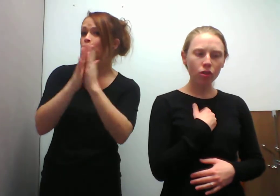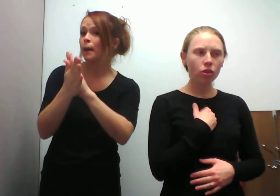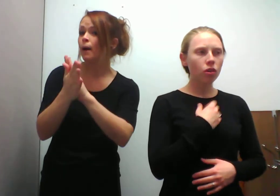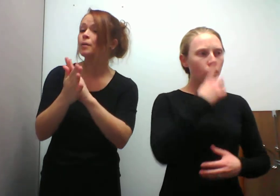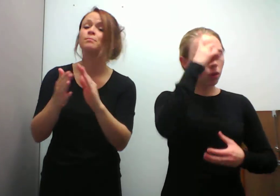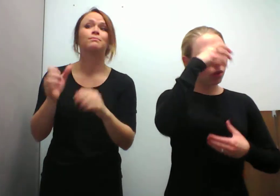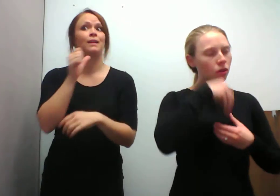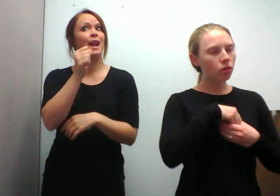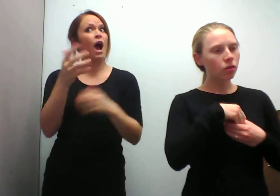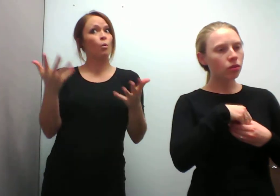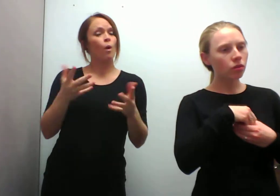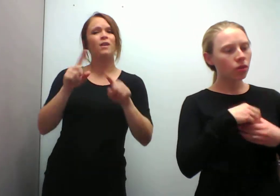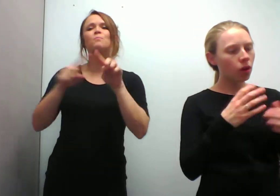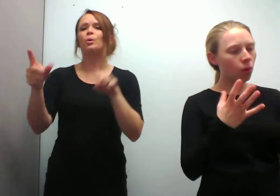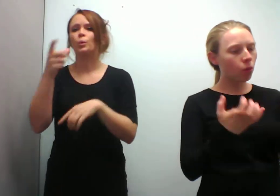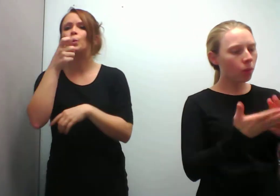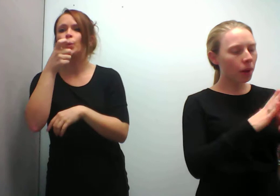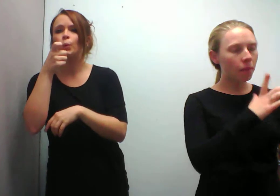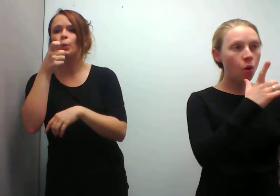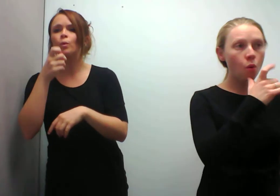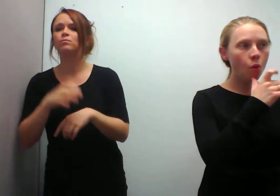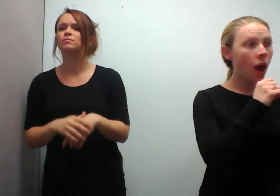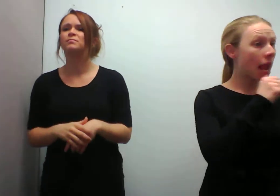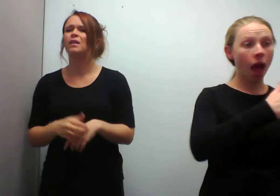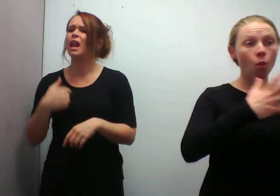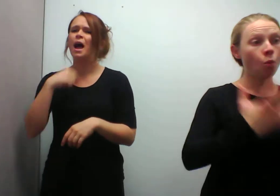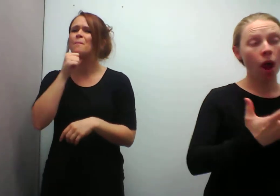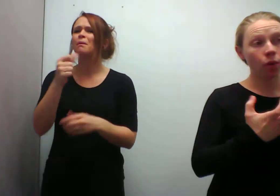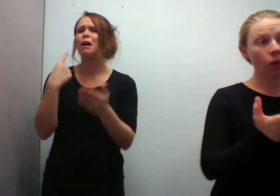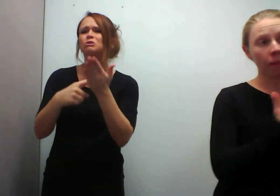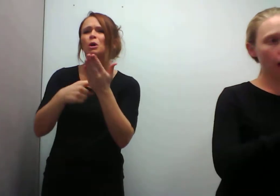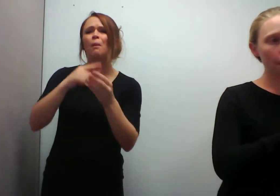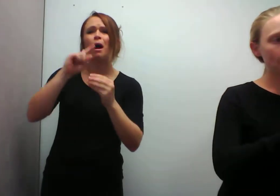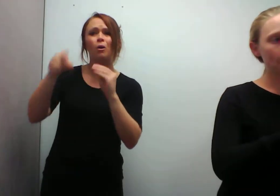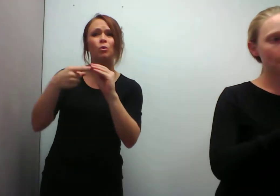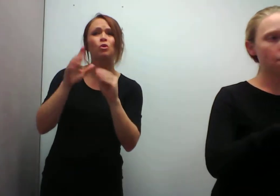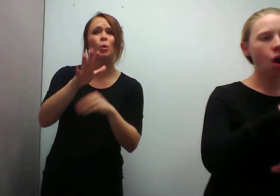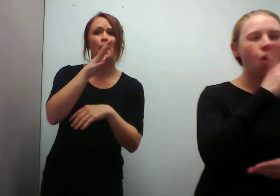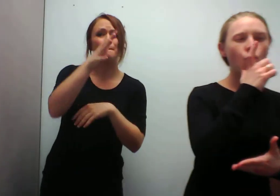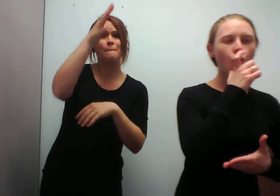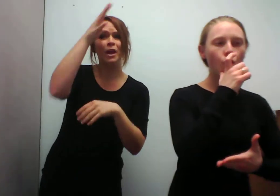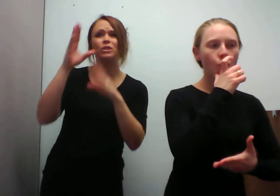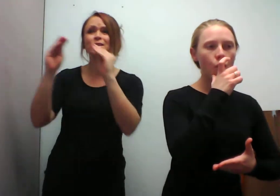not what, but who I'm talking about not what your parents teacher you